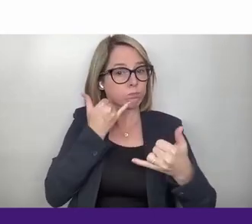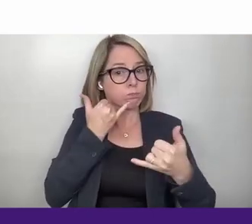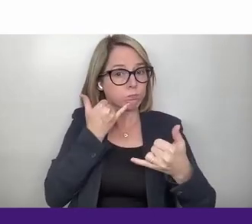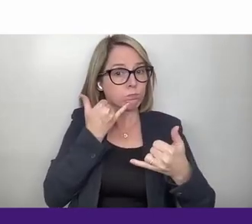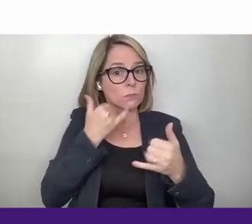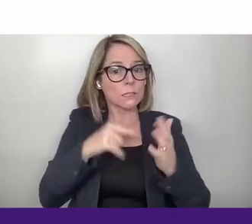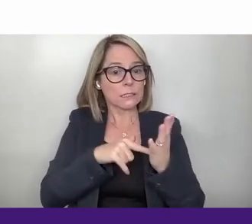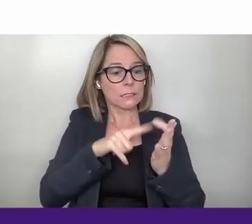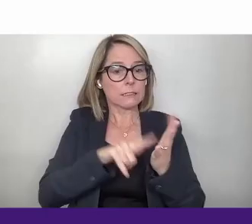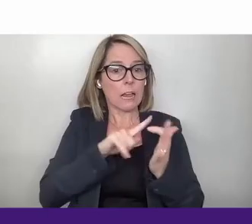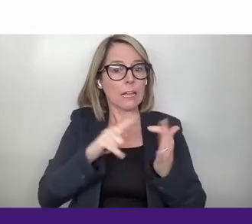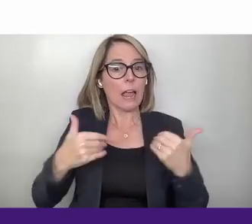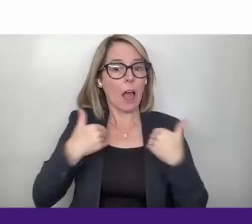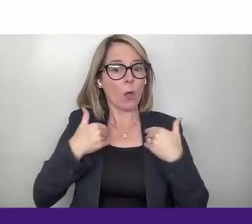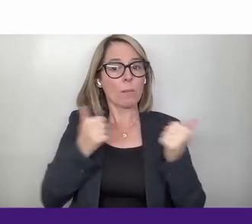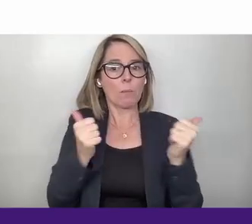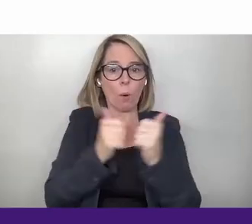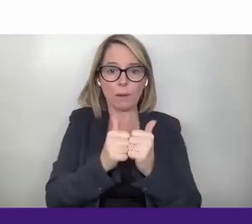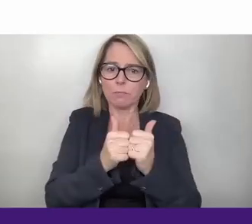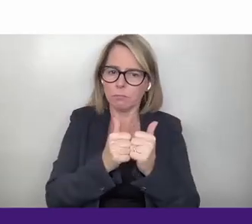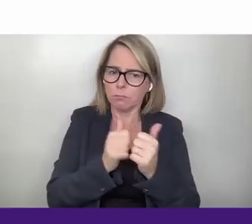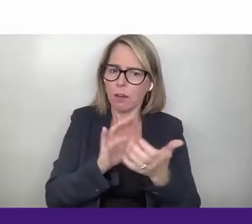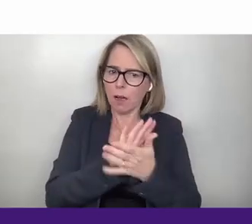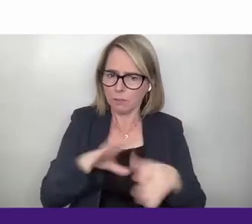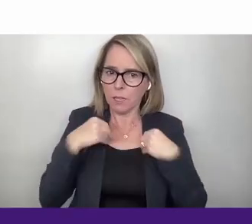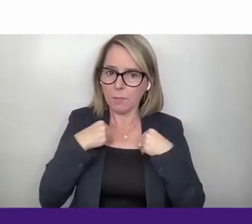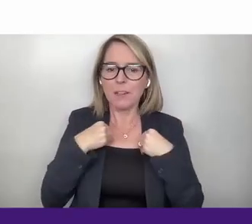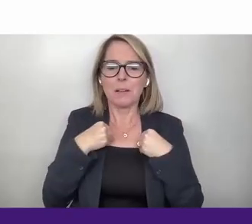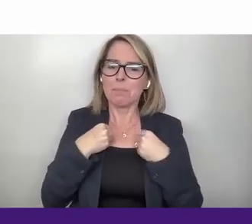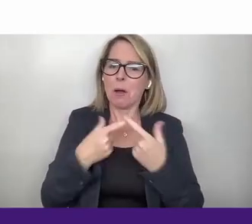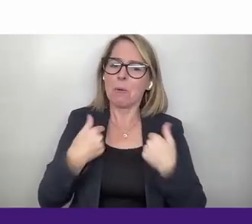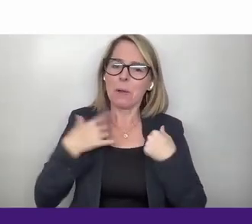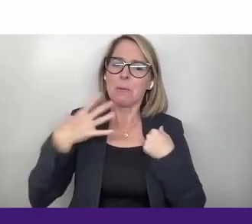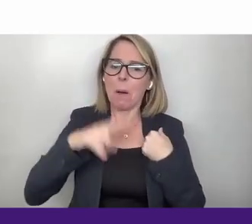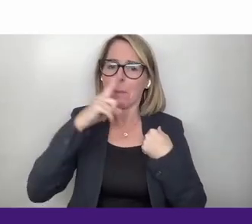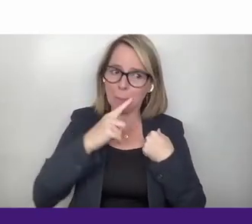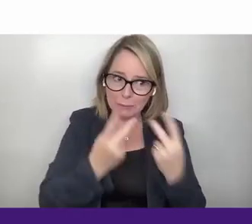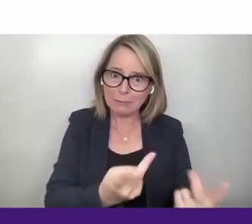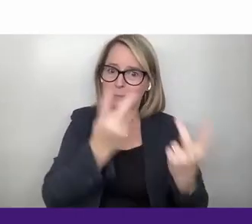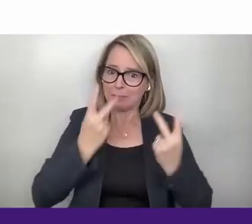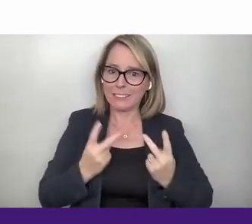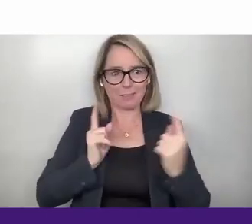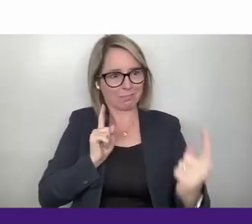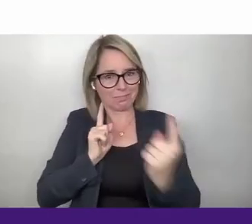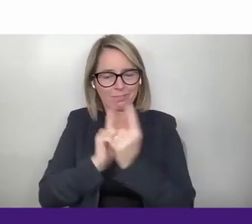really do like people to come if they can. Some of our patients can't even come into the building. It